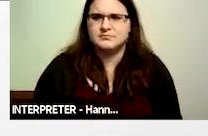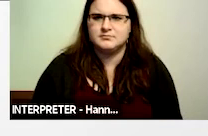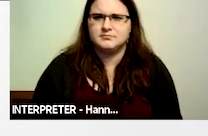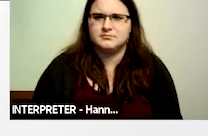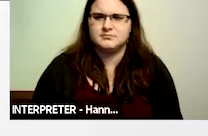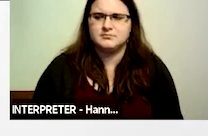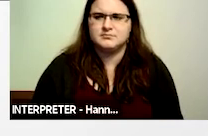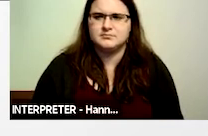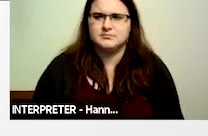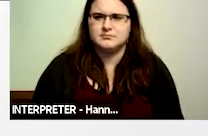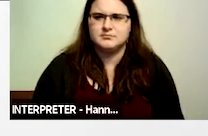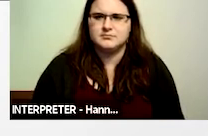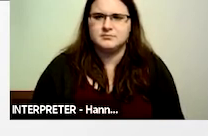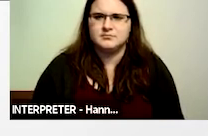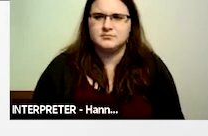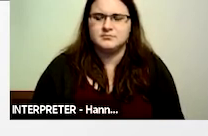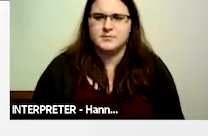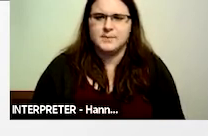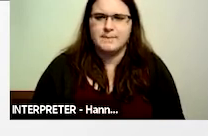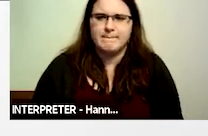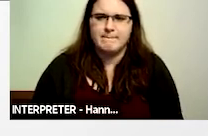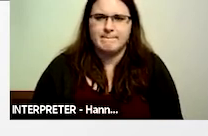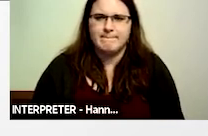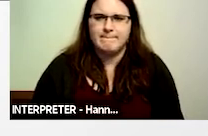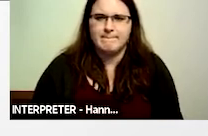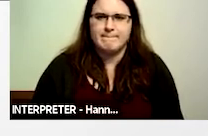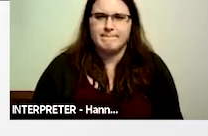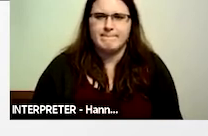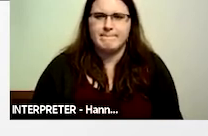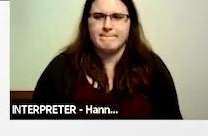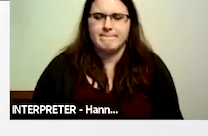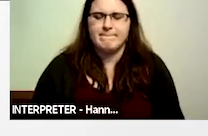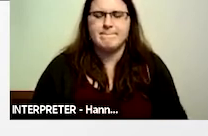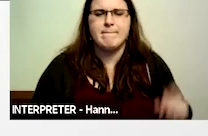Rick Mislan: What did you see an in game of flying of cyber that's,